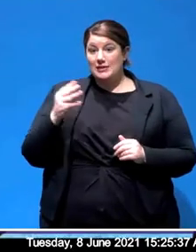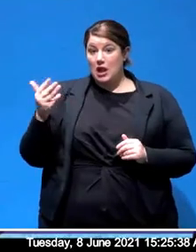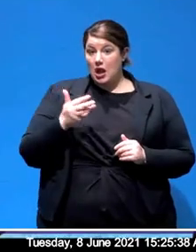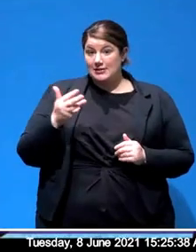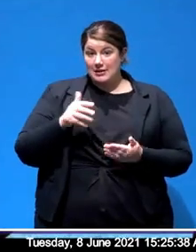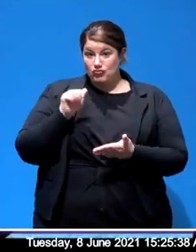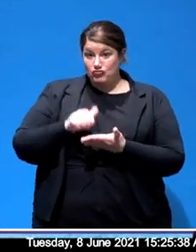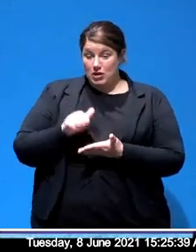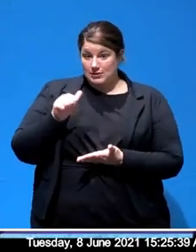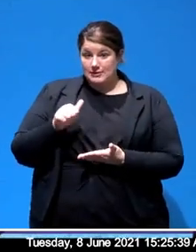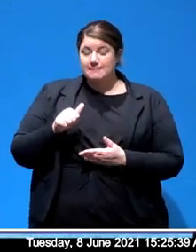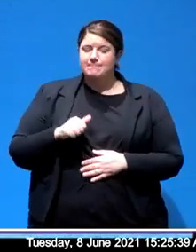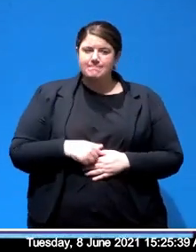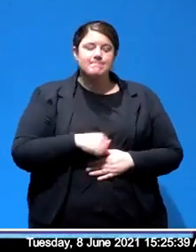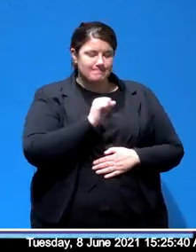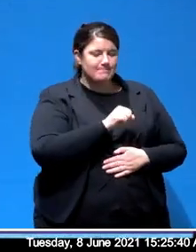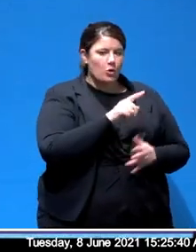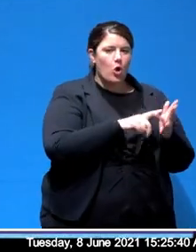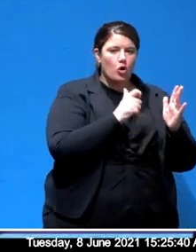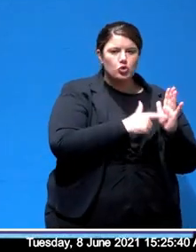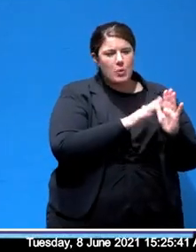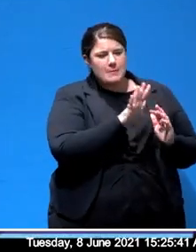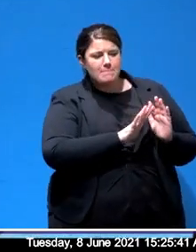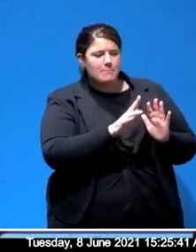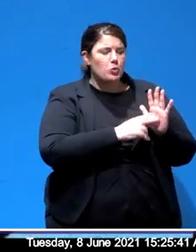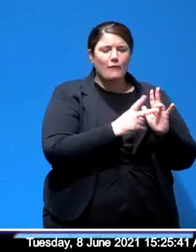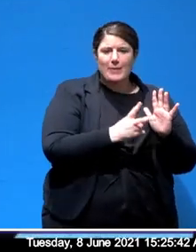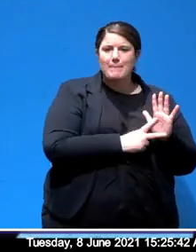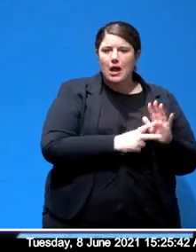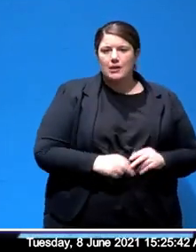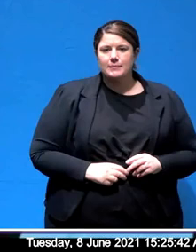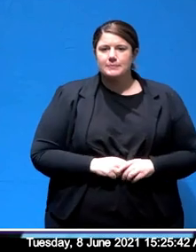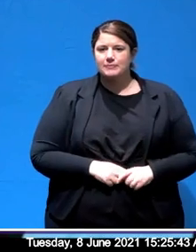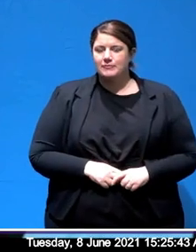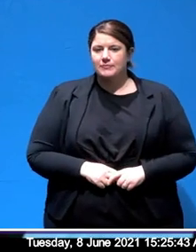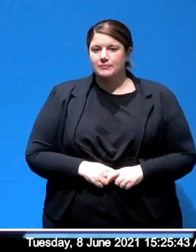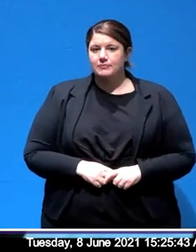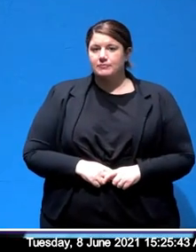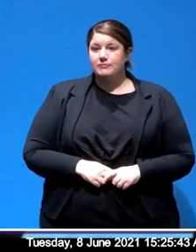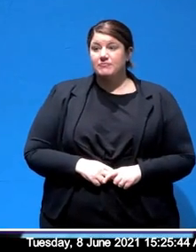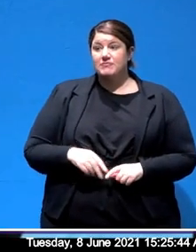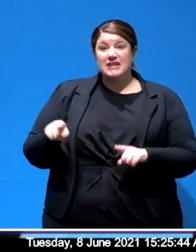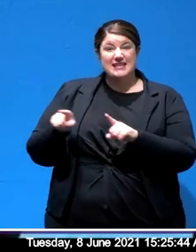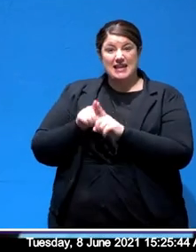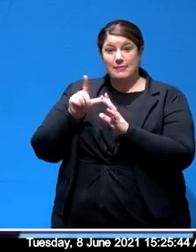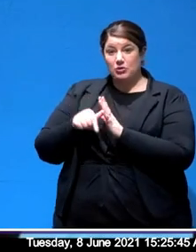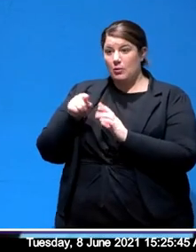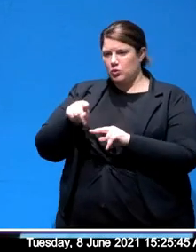Yes, October/November, yes. Around that time, you were monitoring RiskMan reports as they were